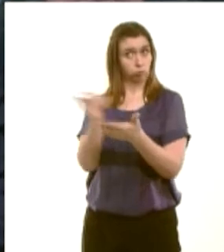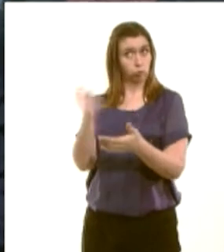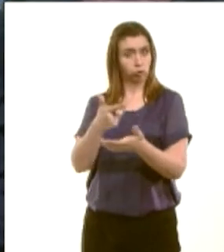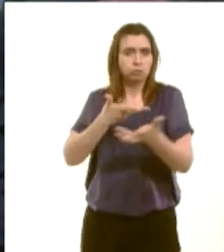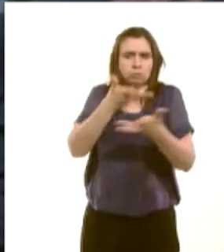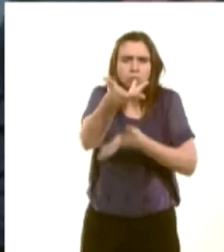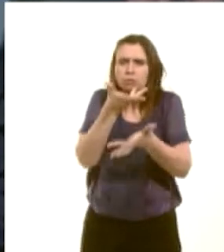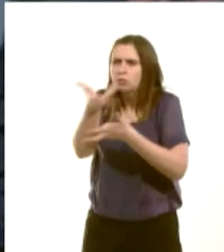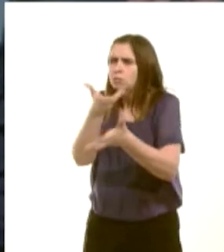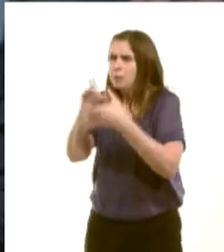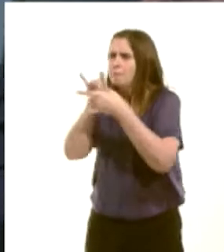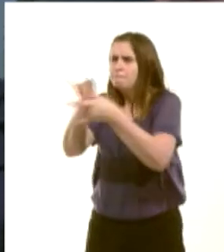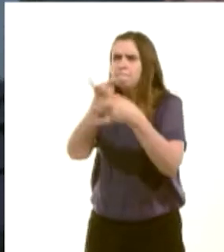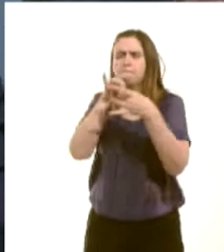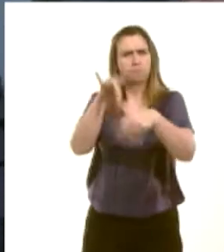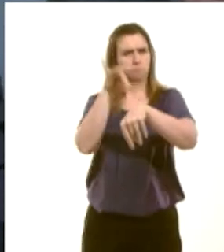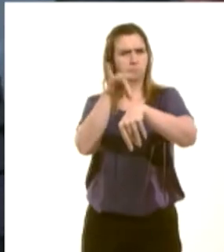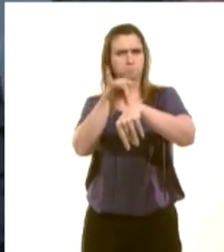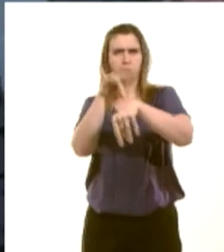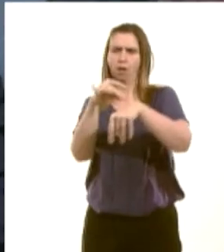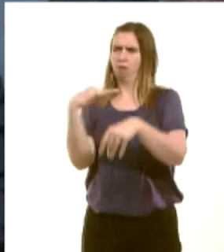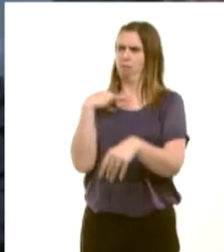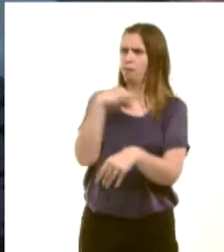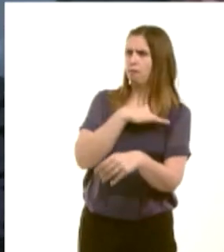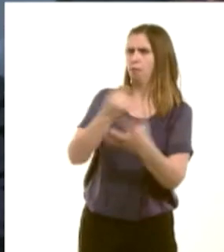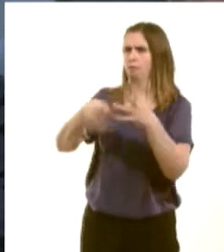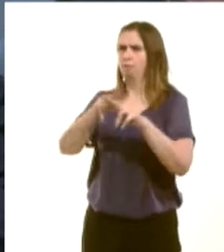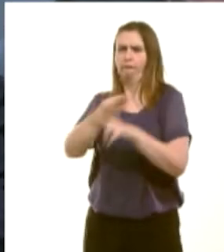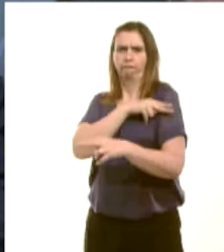engage with the clinicians, and the staff, and the patients, who depend on their service